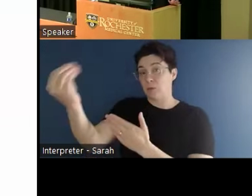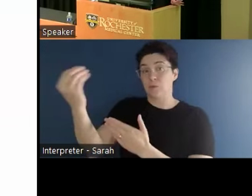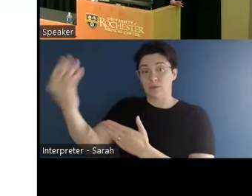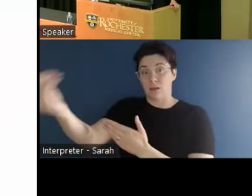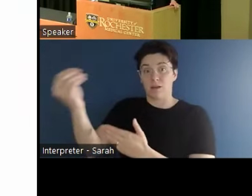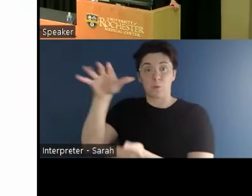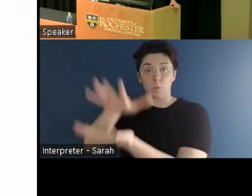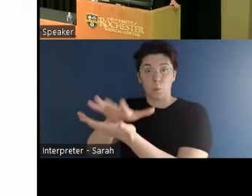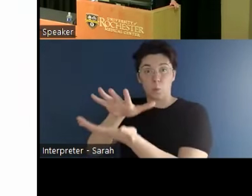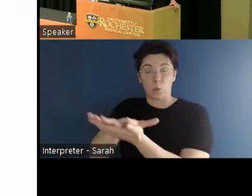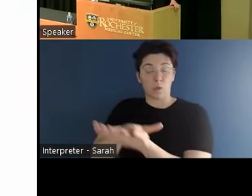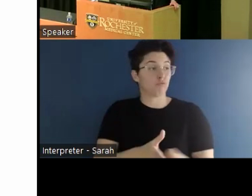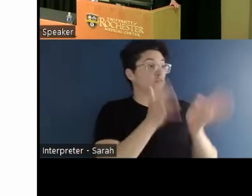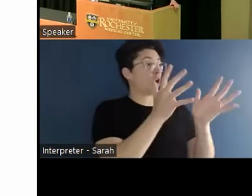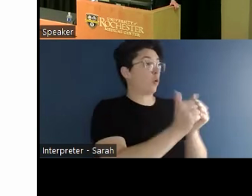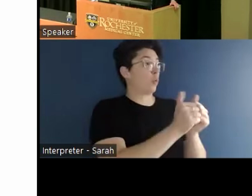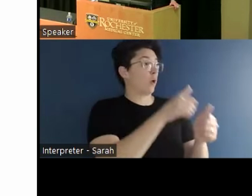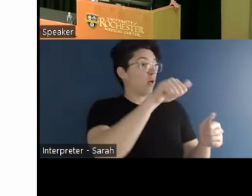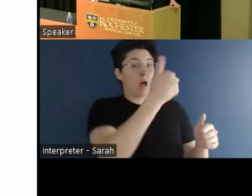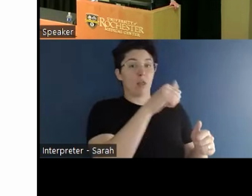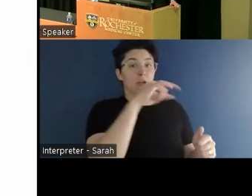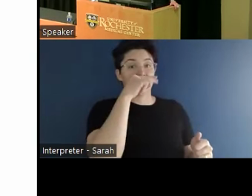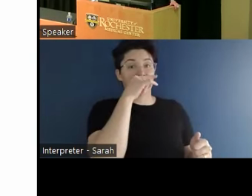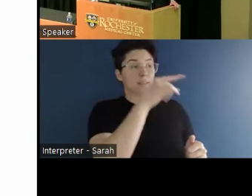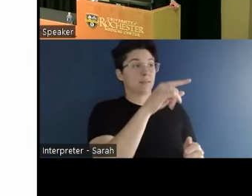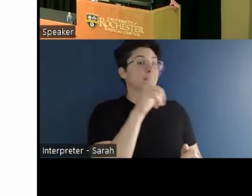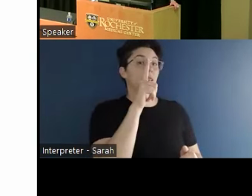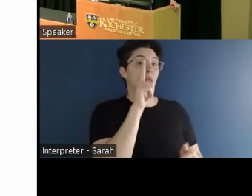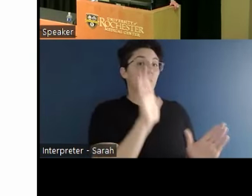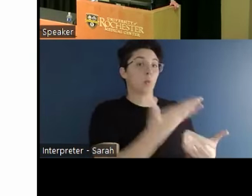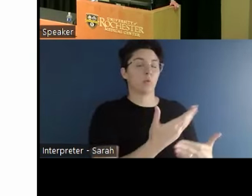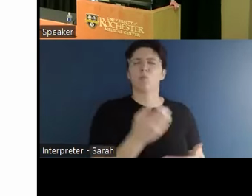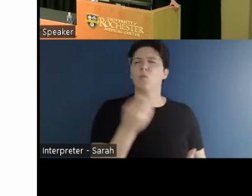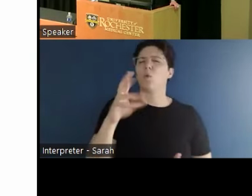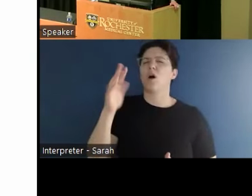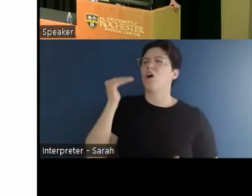classmates in the lunchroom or as an adult meeting up with co-workers for happy hour